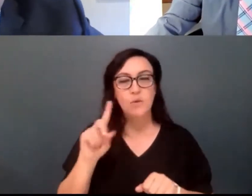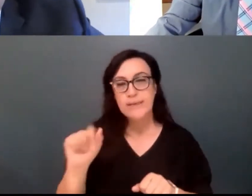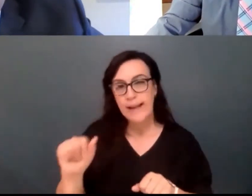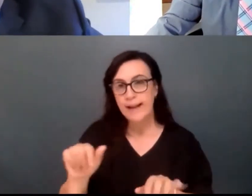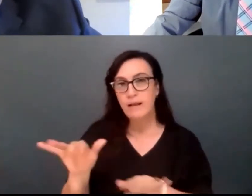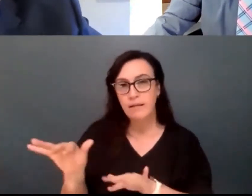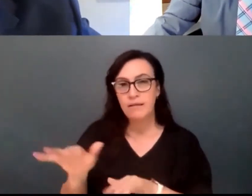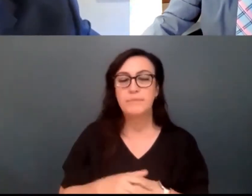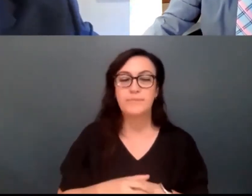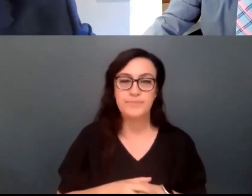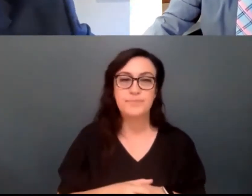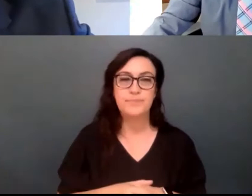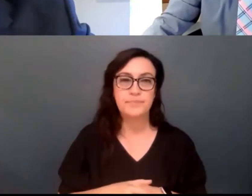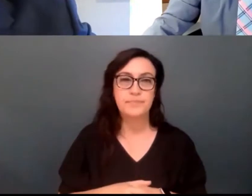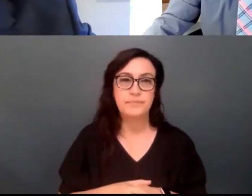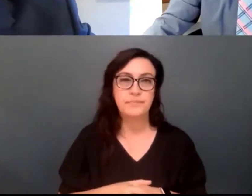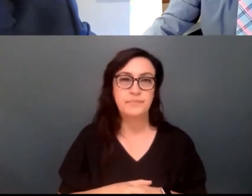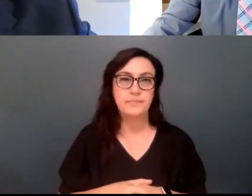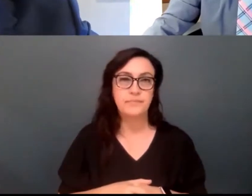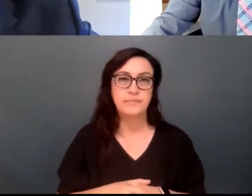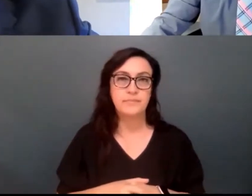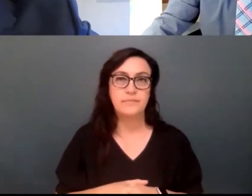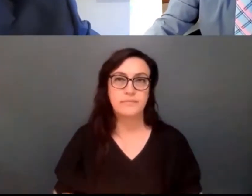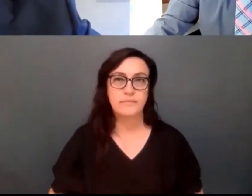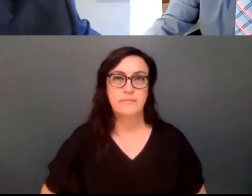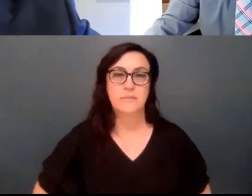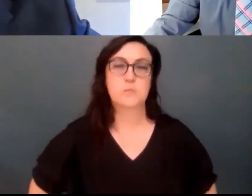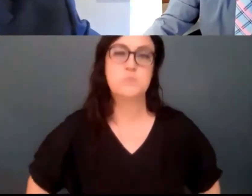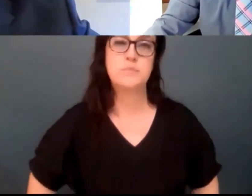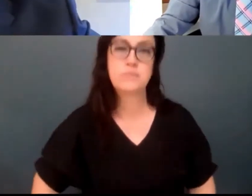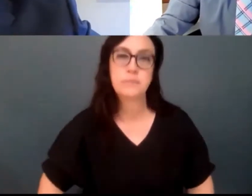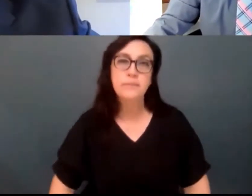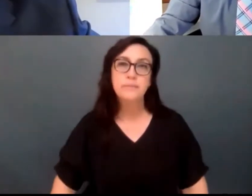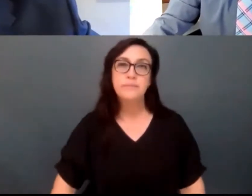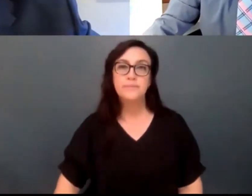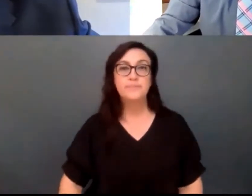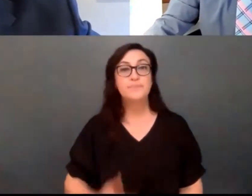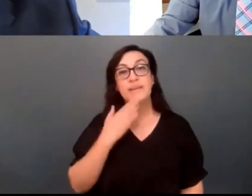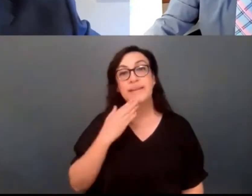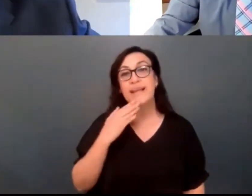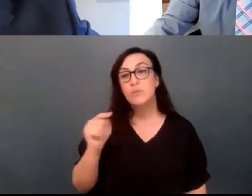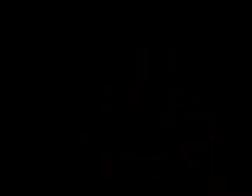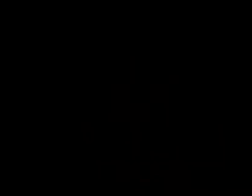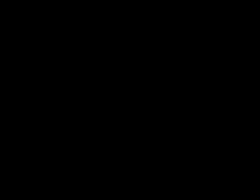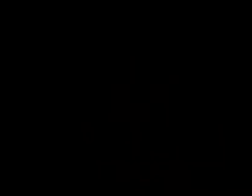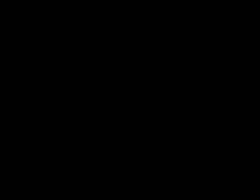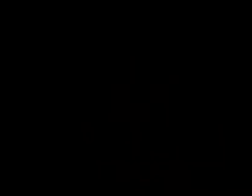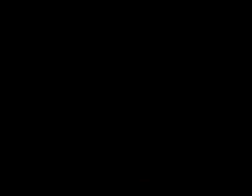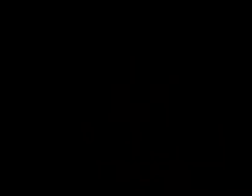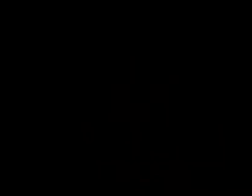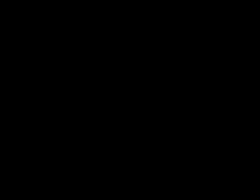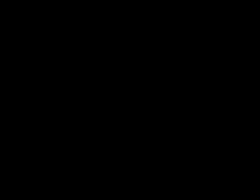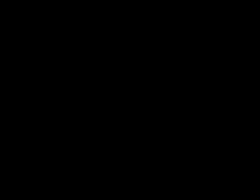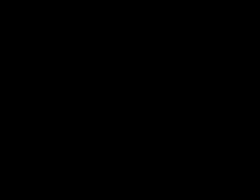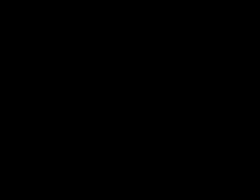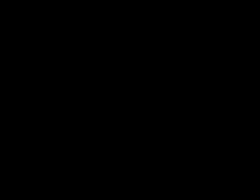data. Thank you, Tarrence When you get a chance, please share the regular PowerPoint slide.